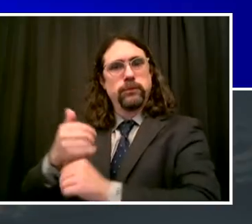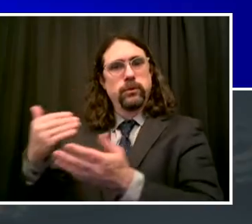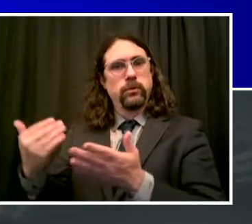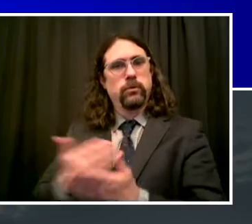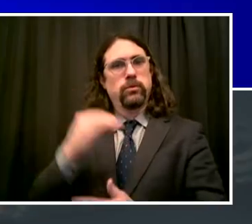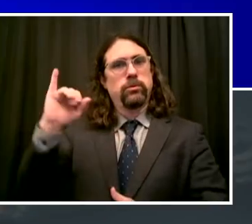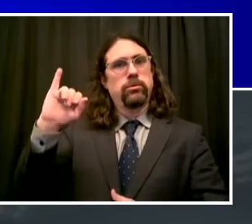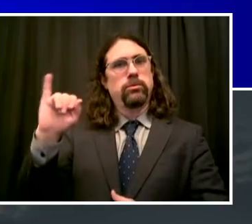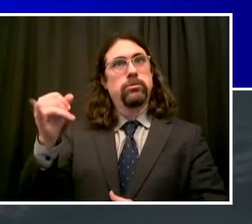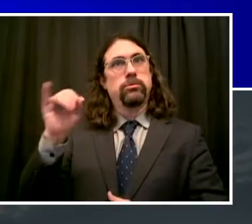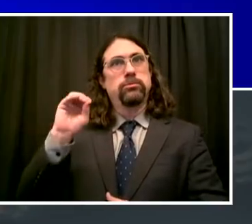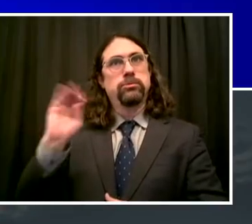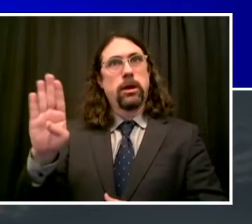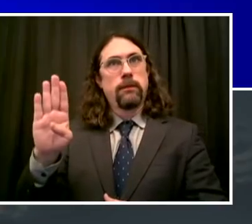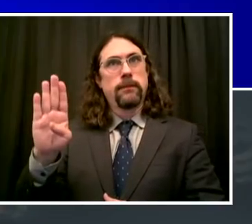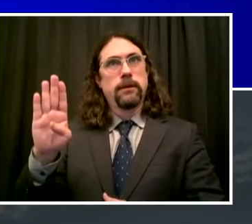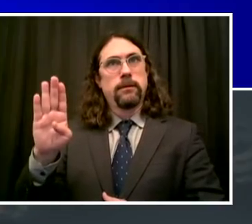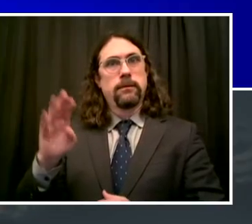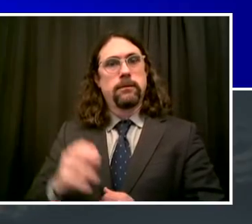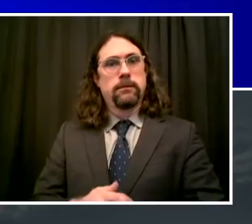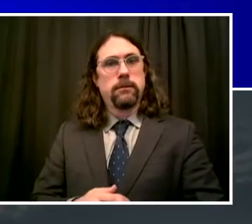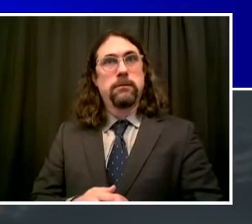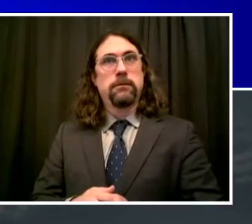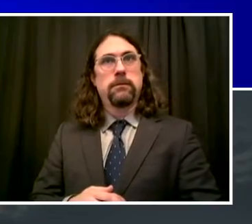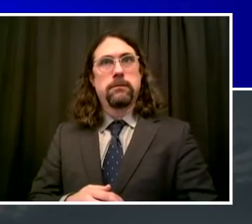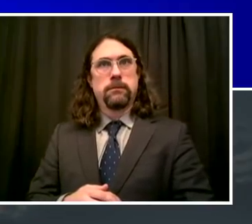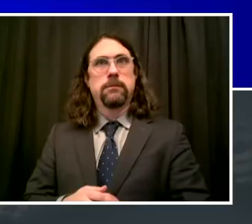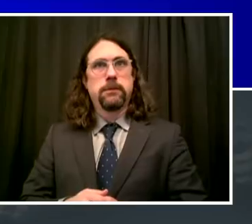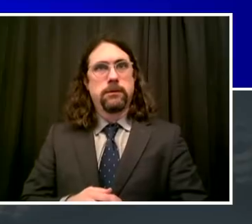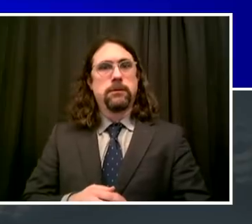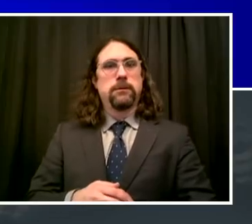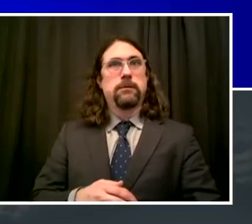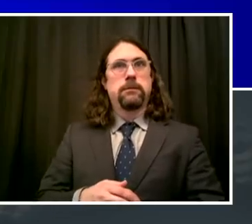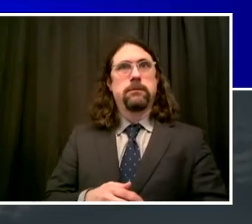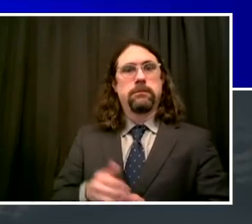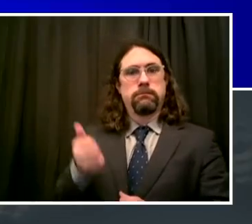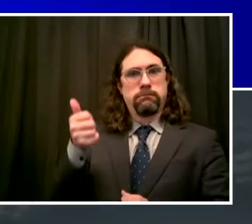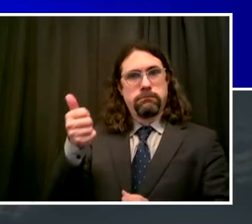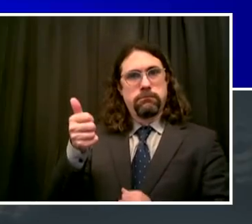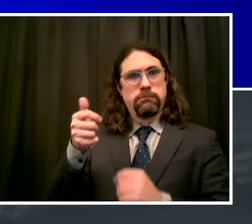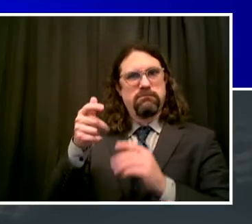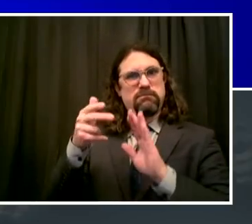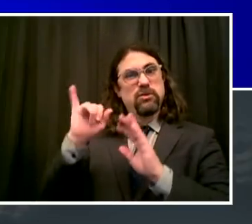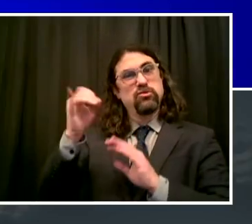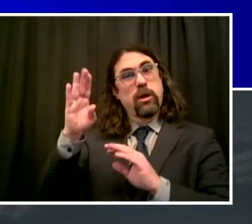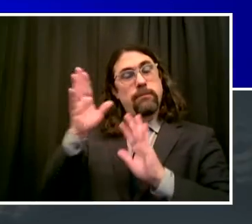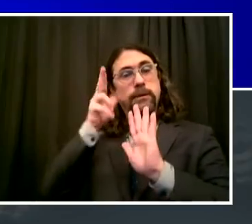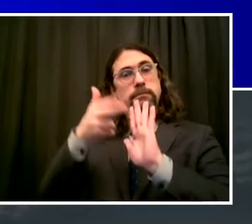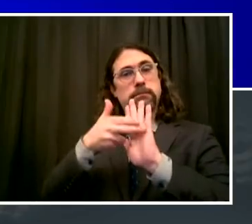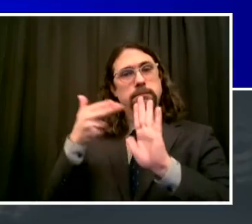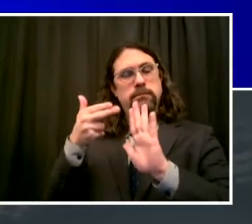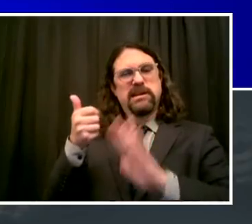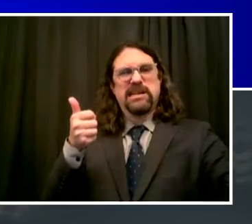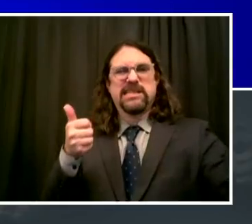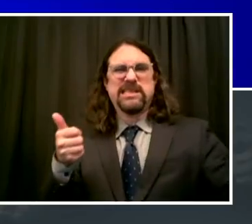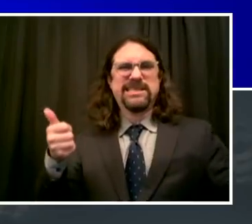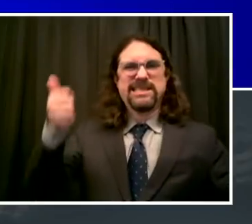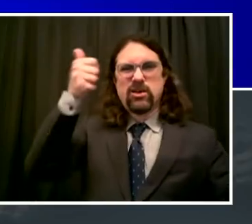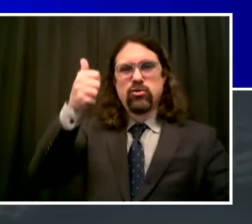NEW POSITION AS SENORI ADVISER FORS MALL BUSINESS RELATED TO THE COVID-19